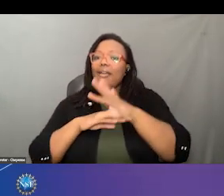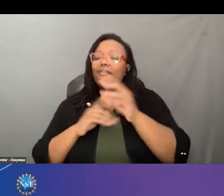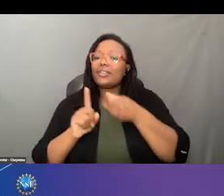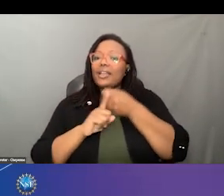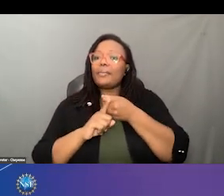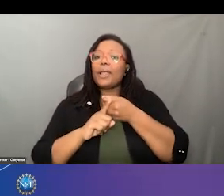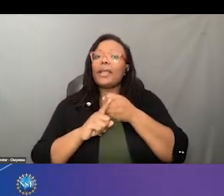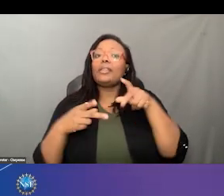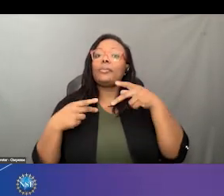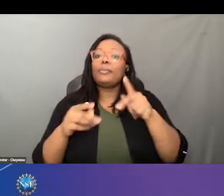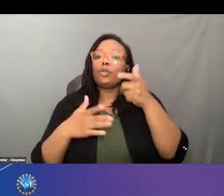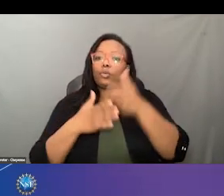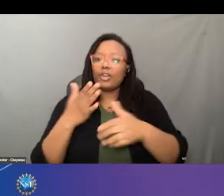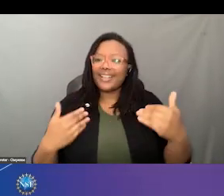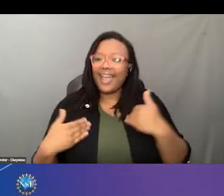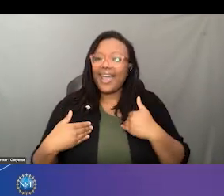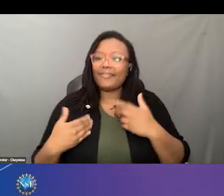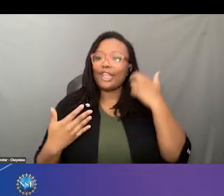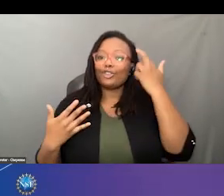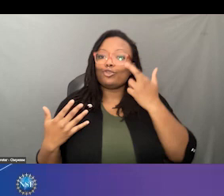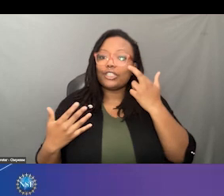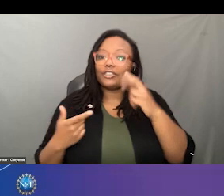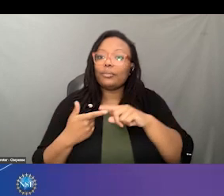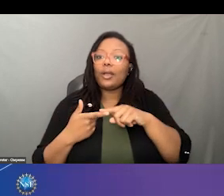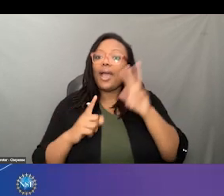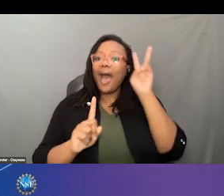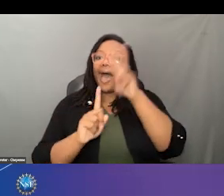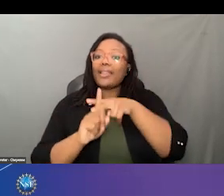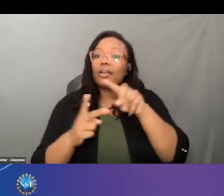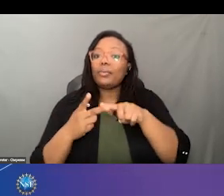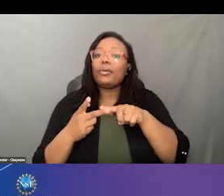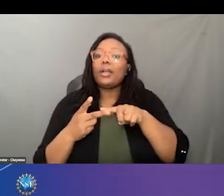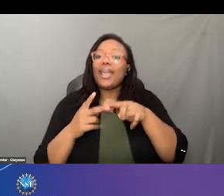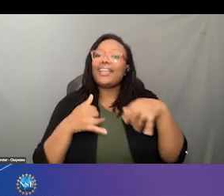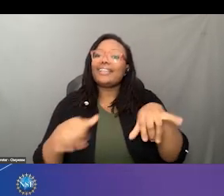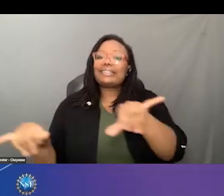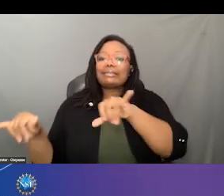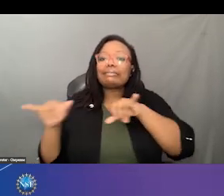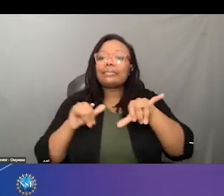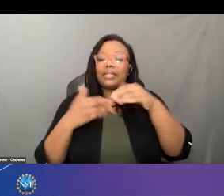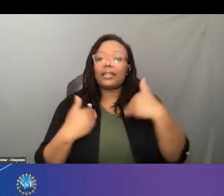the allowability of costing that's allowable, that's reasonable, that's allocable, and treated consistently.